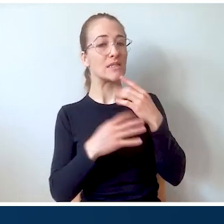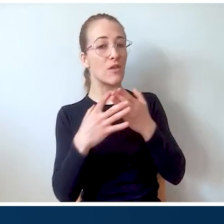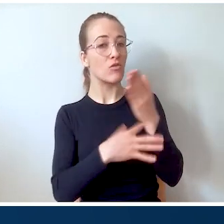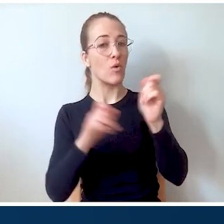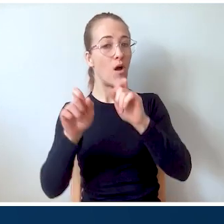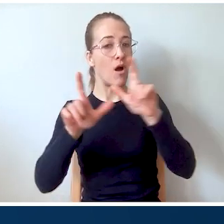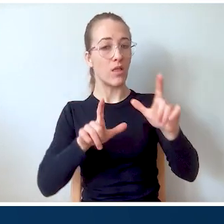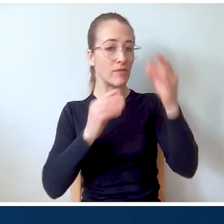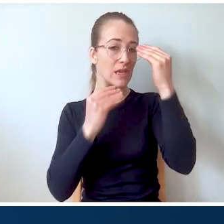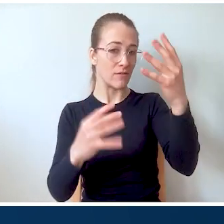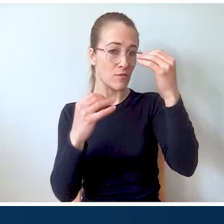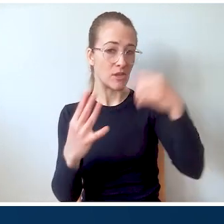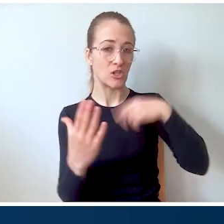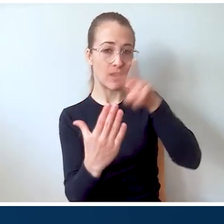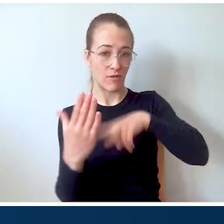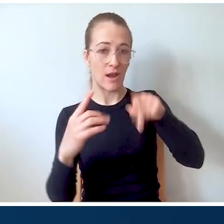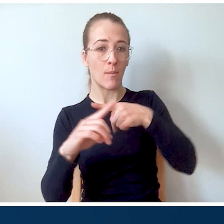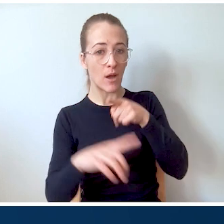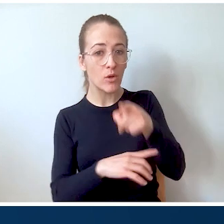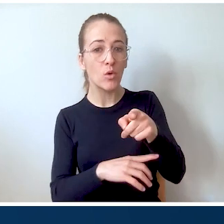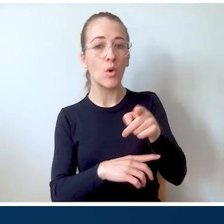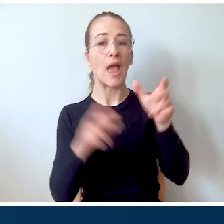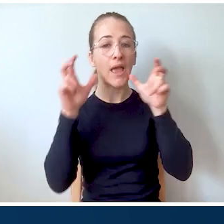that I've been able to read about you and hear your writing style